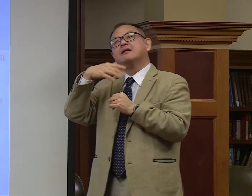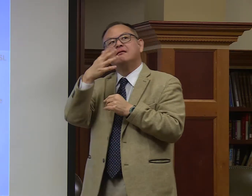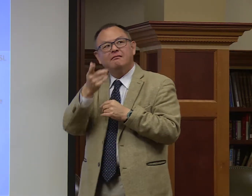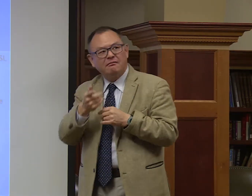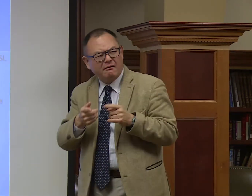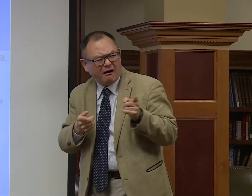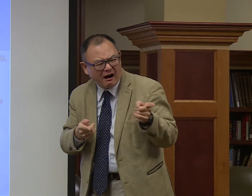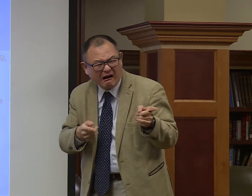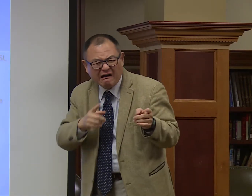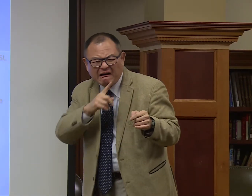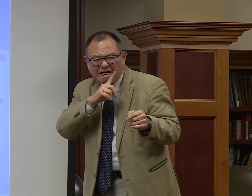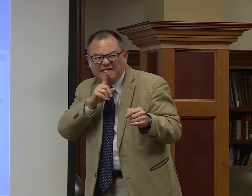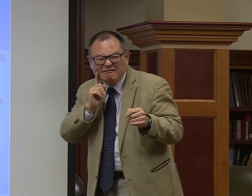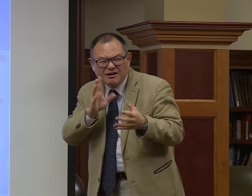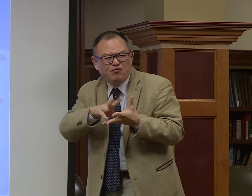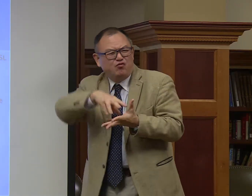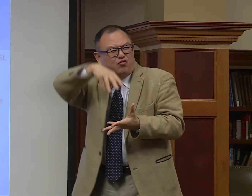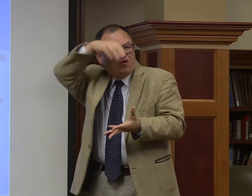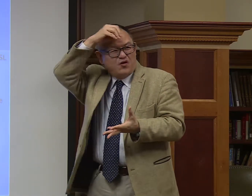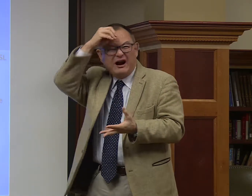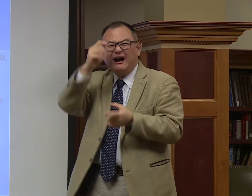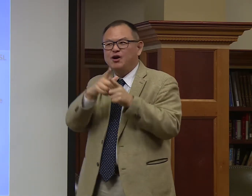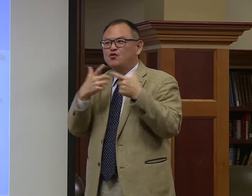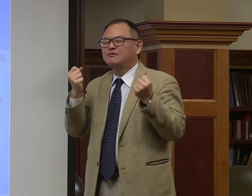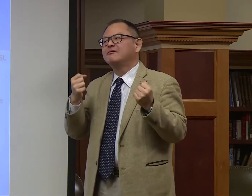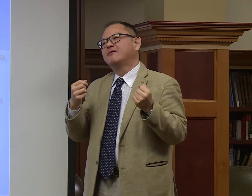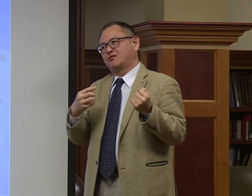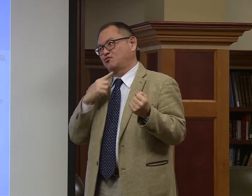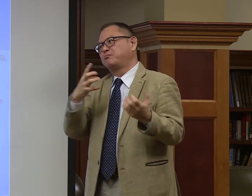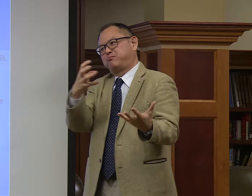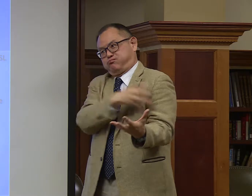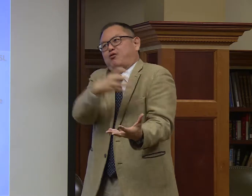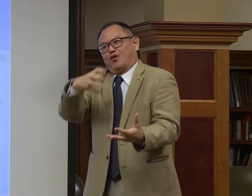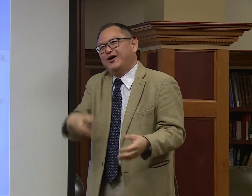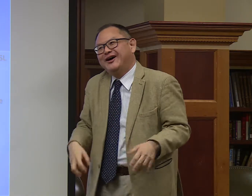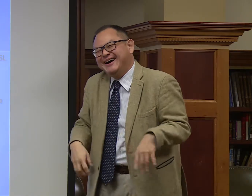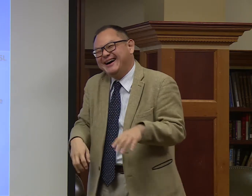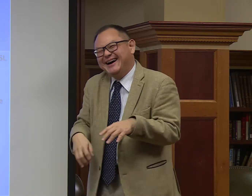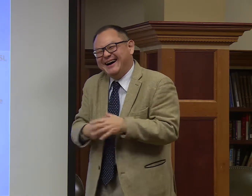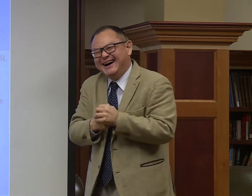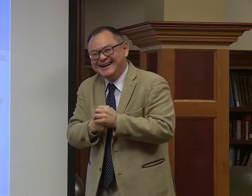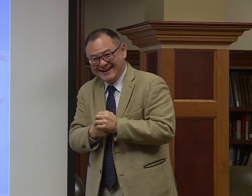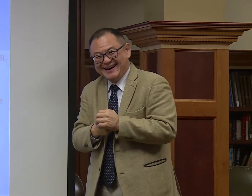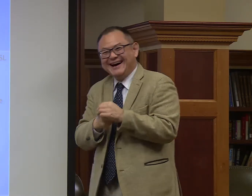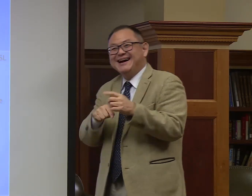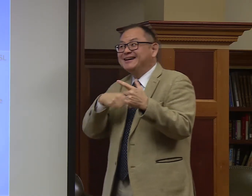Wow. Now, Deaf individuals learning through sign language is very powerful.